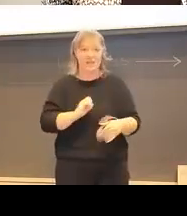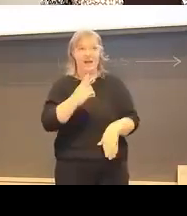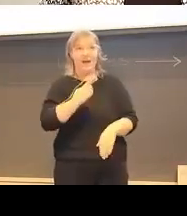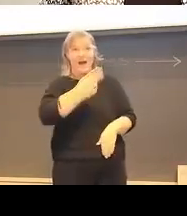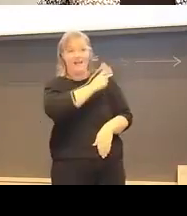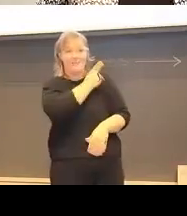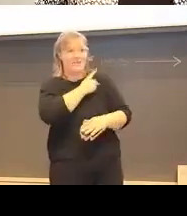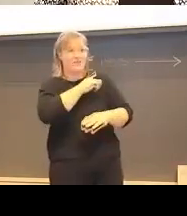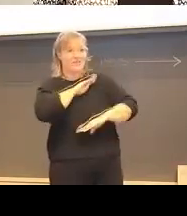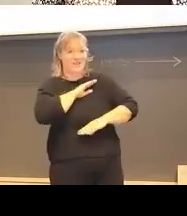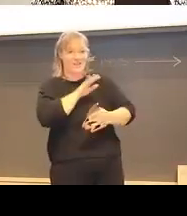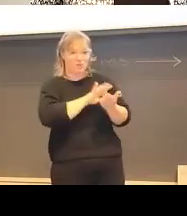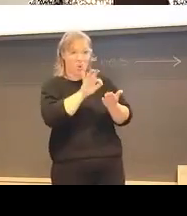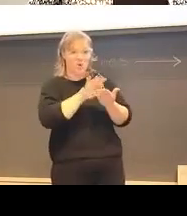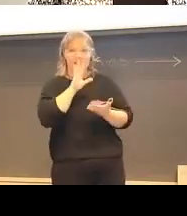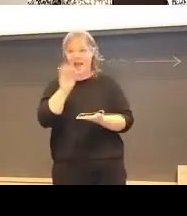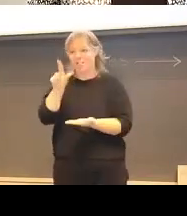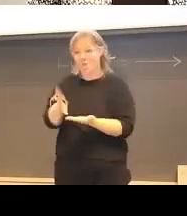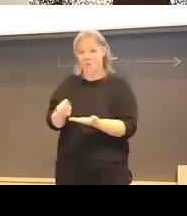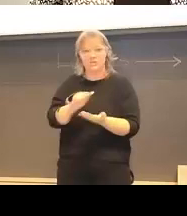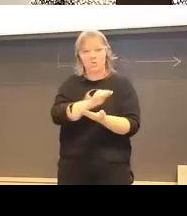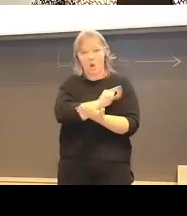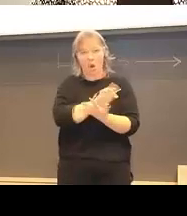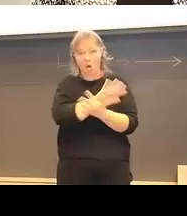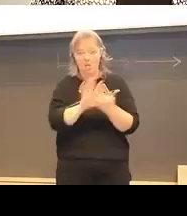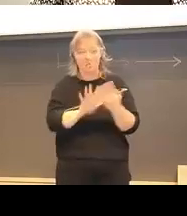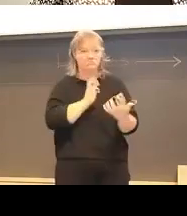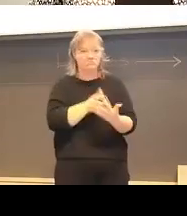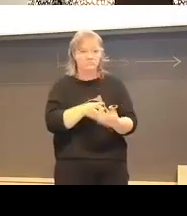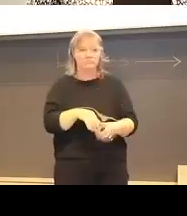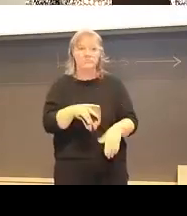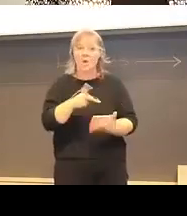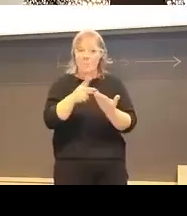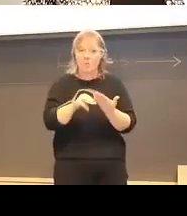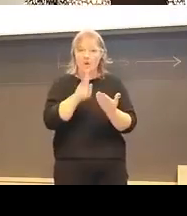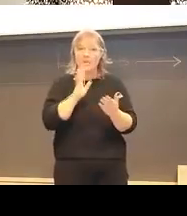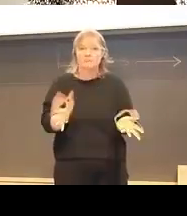scores and those with the lowest we want a program that promotes a culture of support